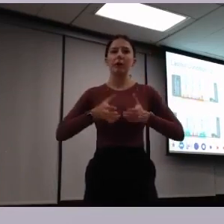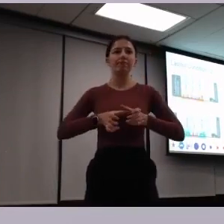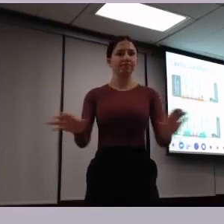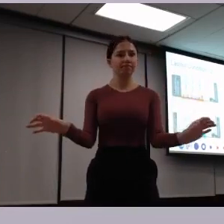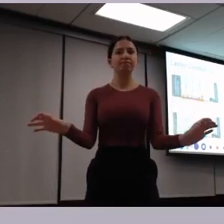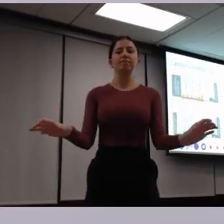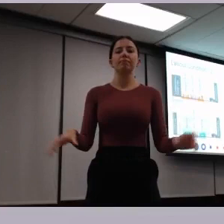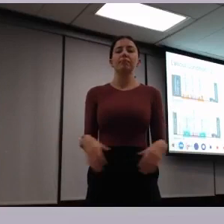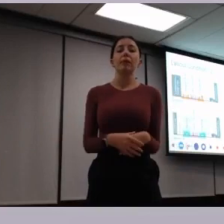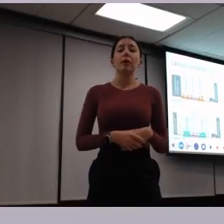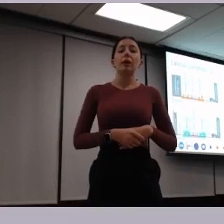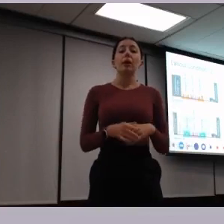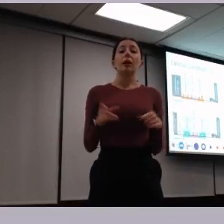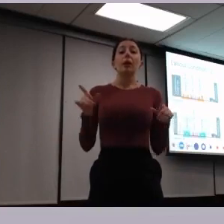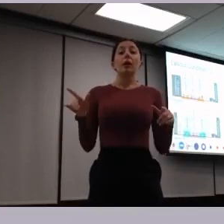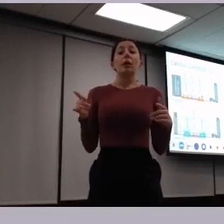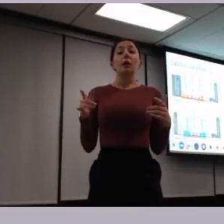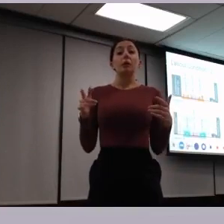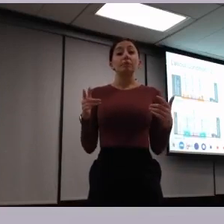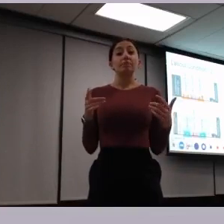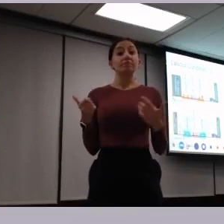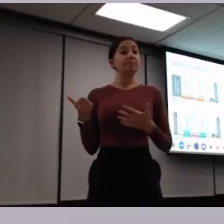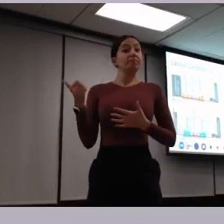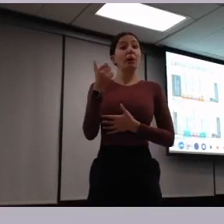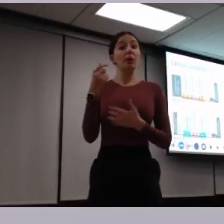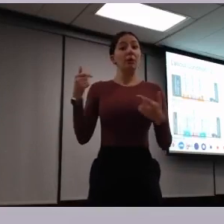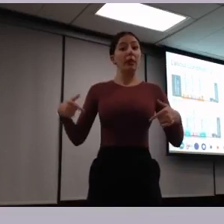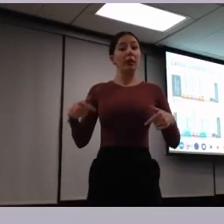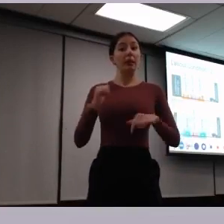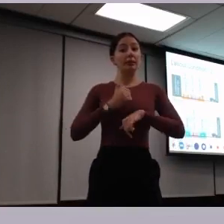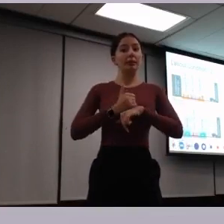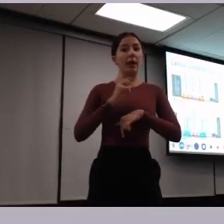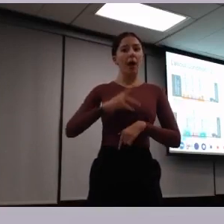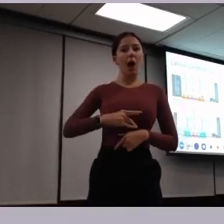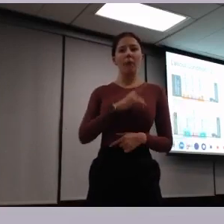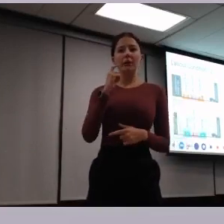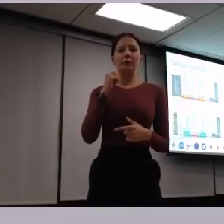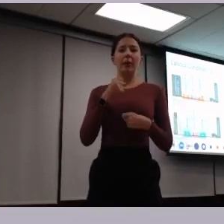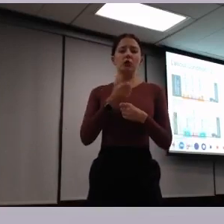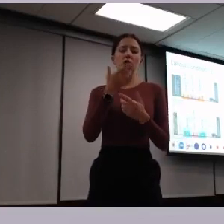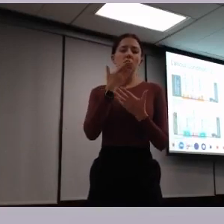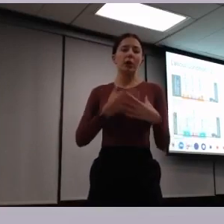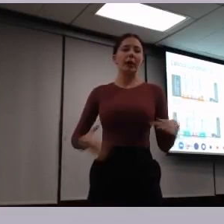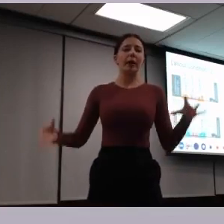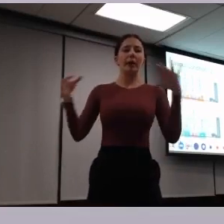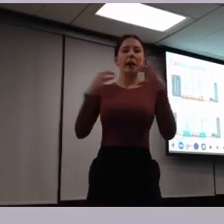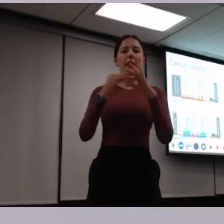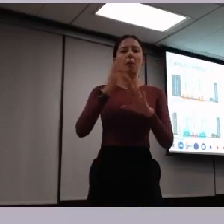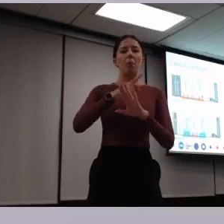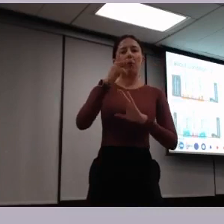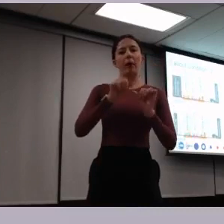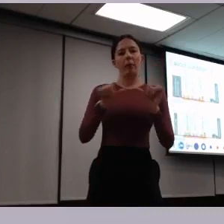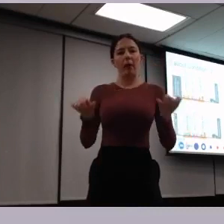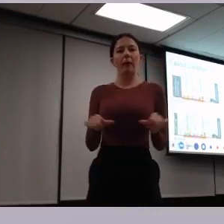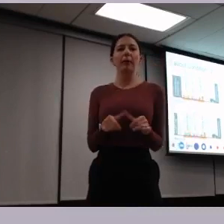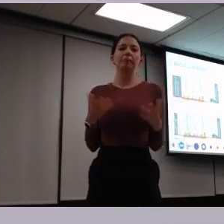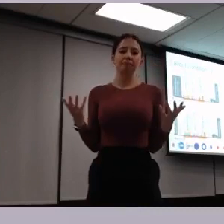disadvantage of this layout is it does create this connected program areas and slide.